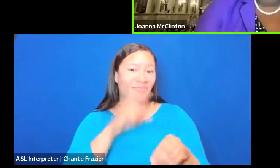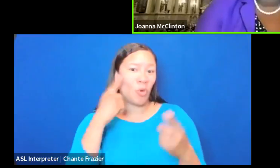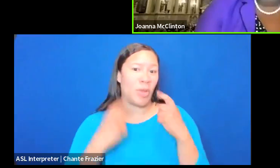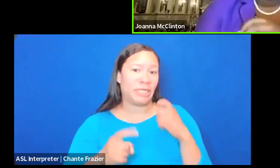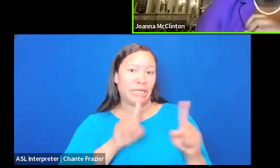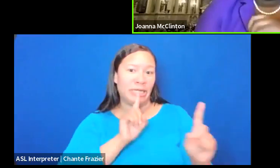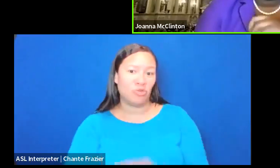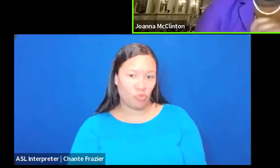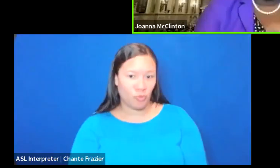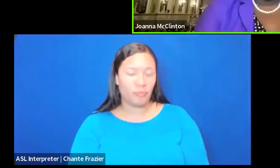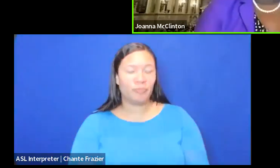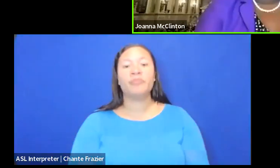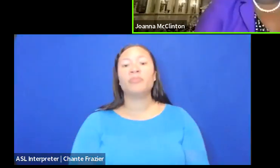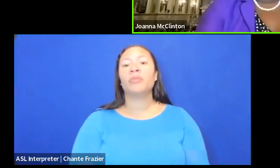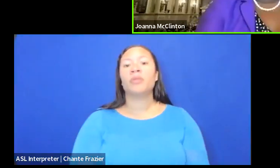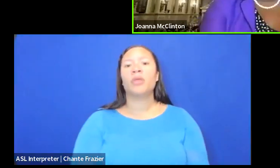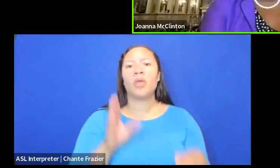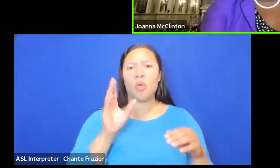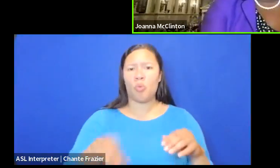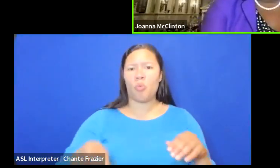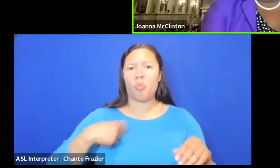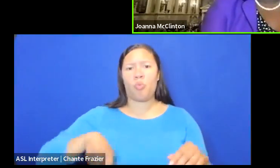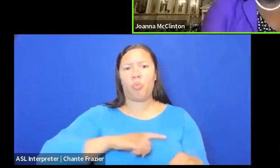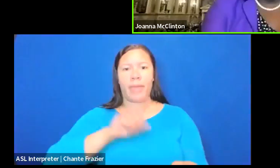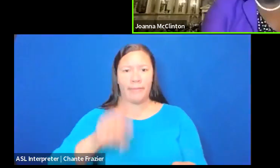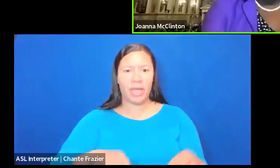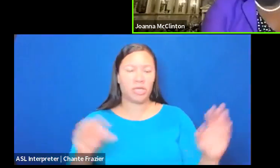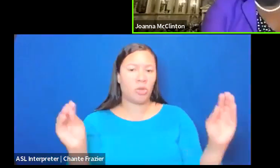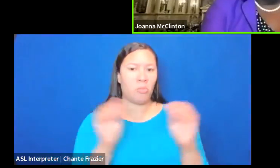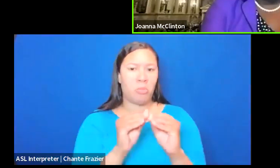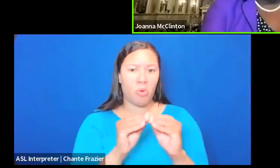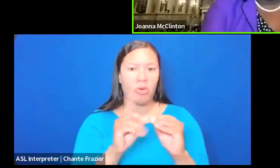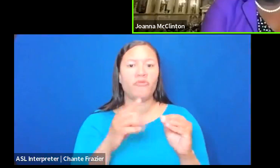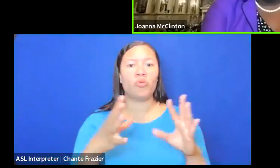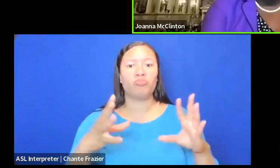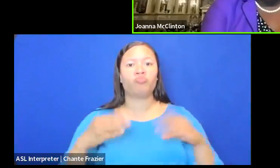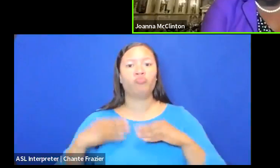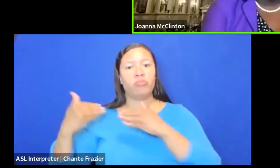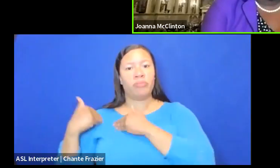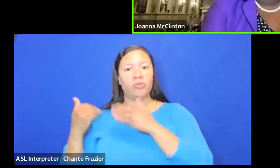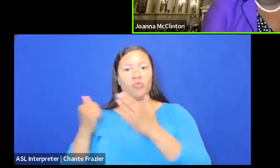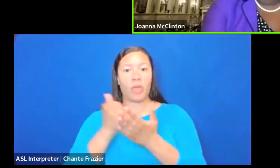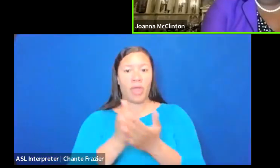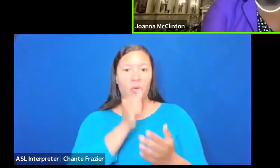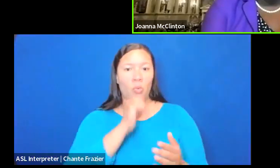Then the final thing I'm going to look at